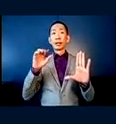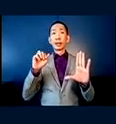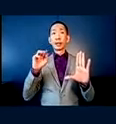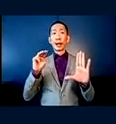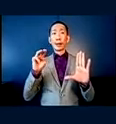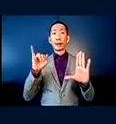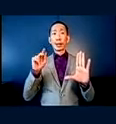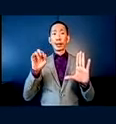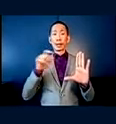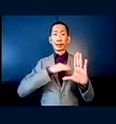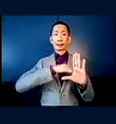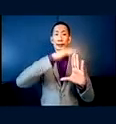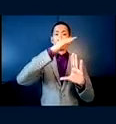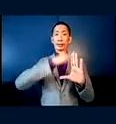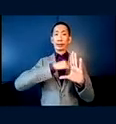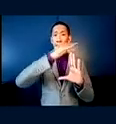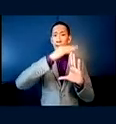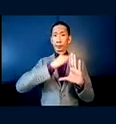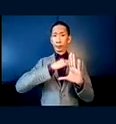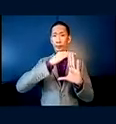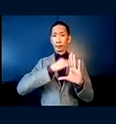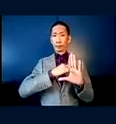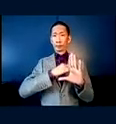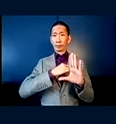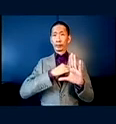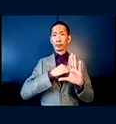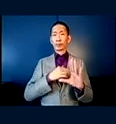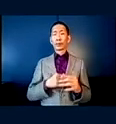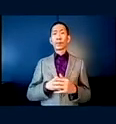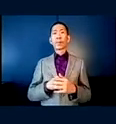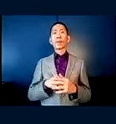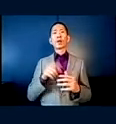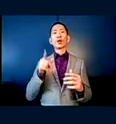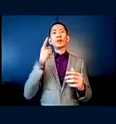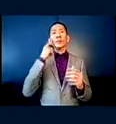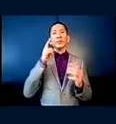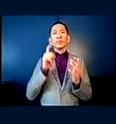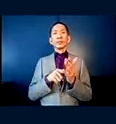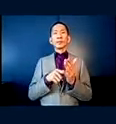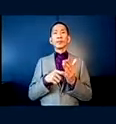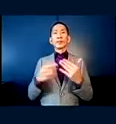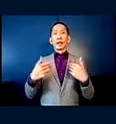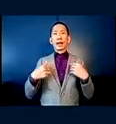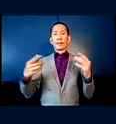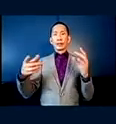COLOR, WHAT WE CALL M INDEX, FROM A SKIN COLOR REFLECTANCE METER, ON THE Y-AXIS.